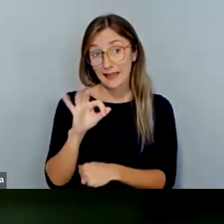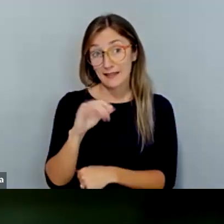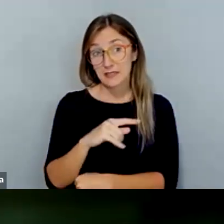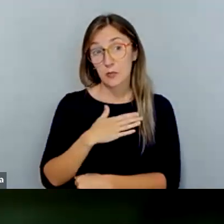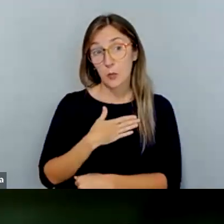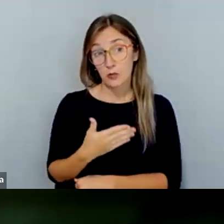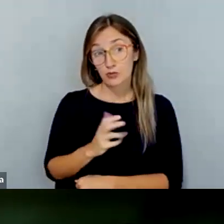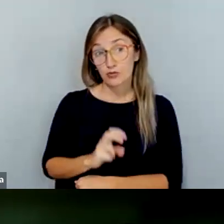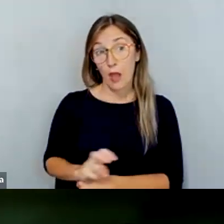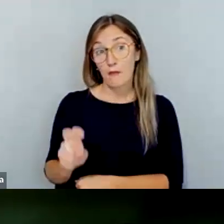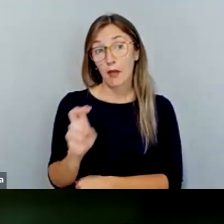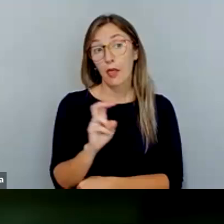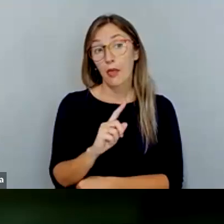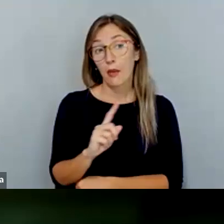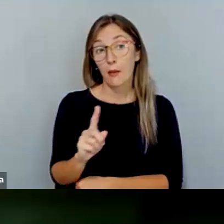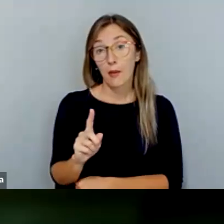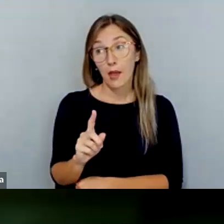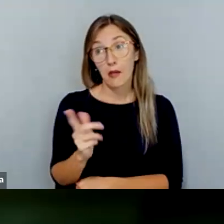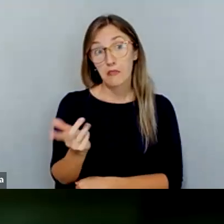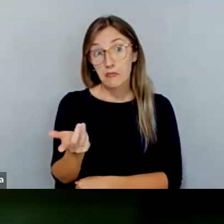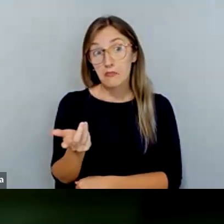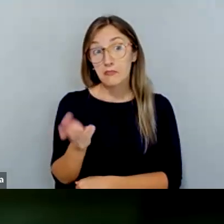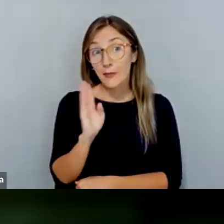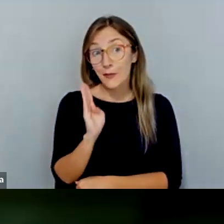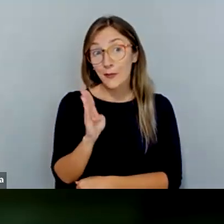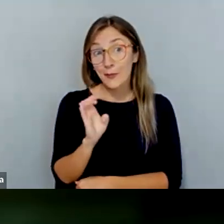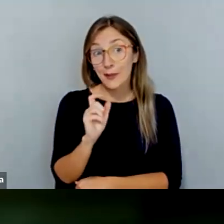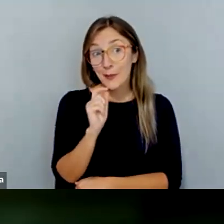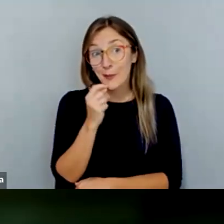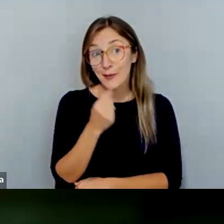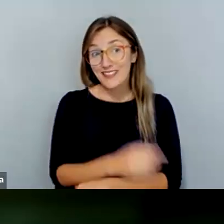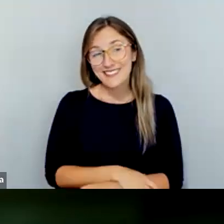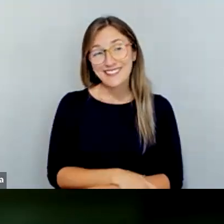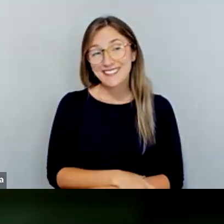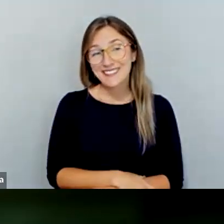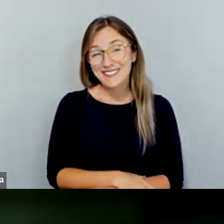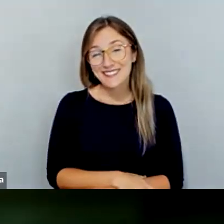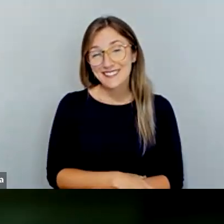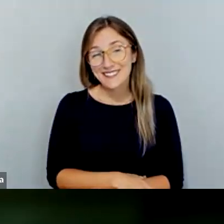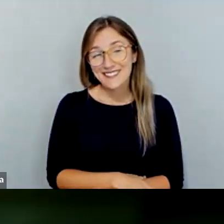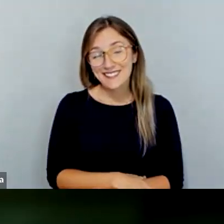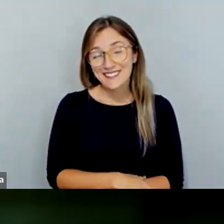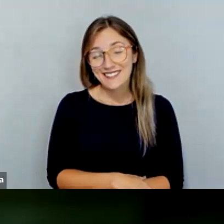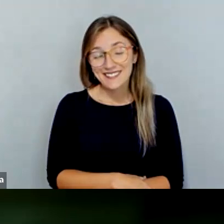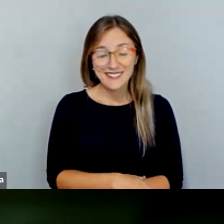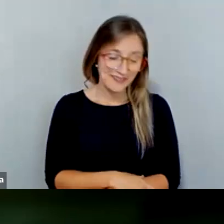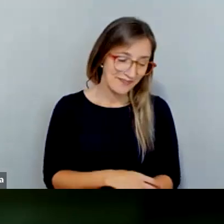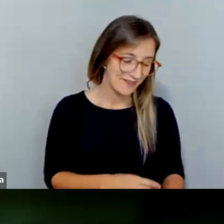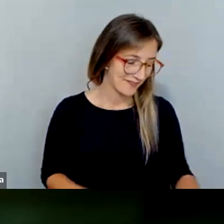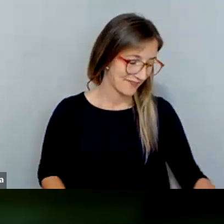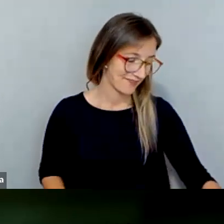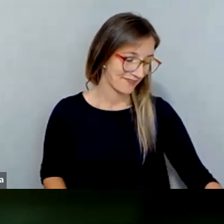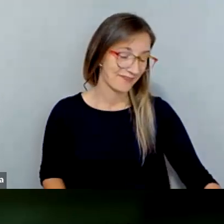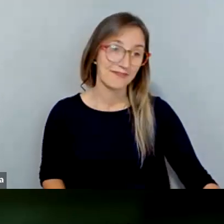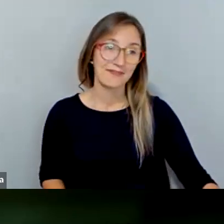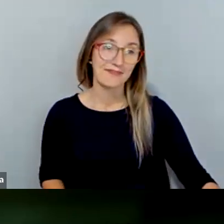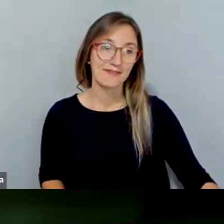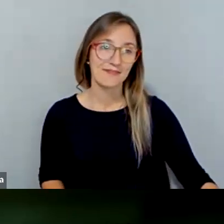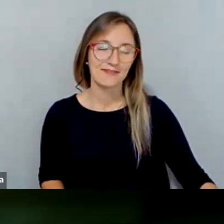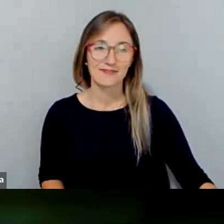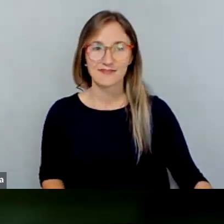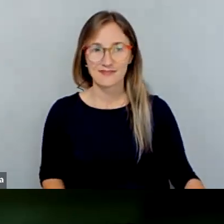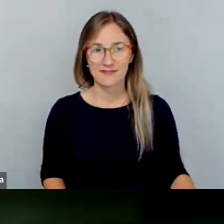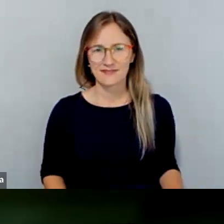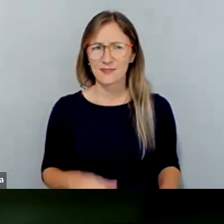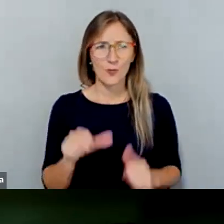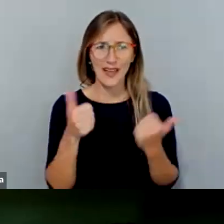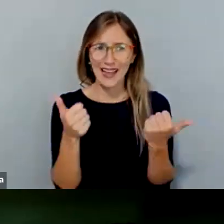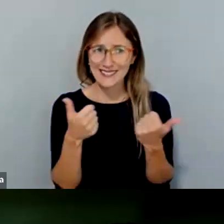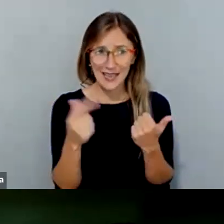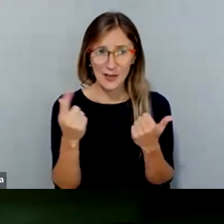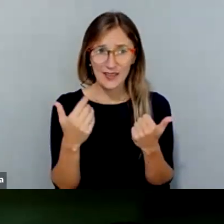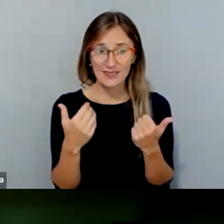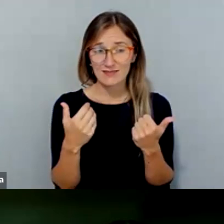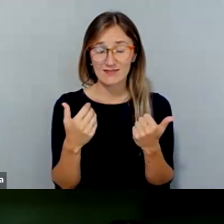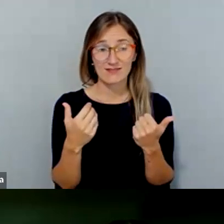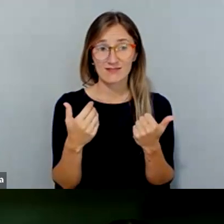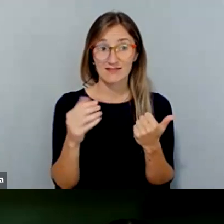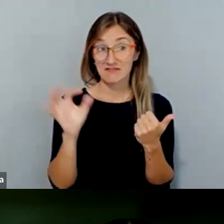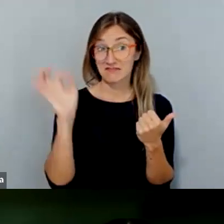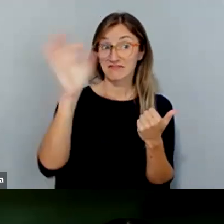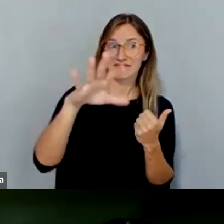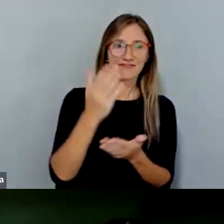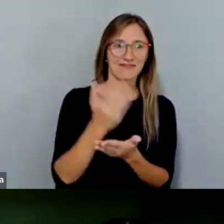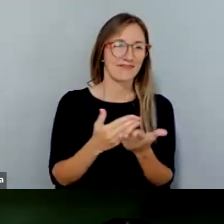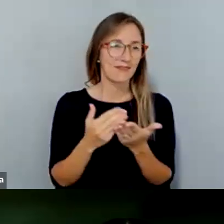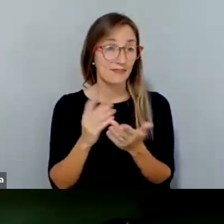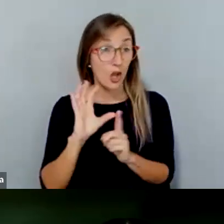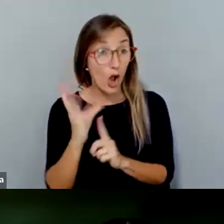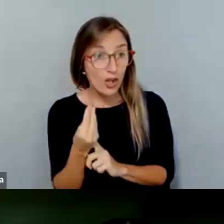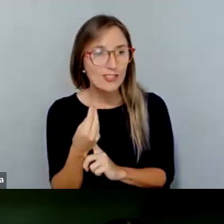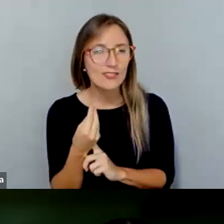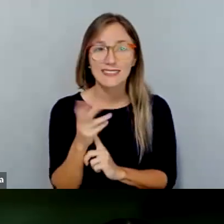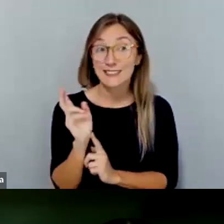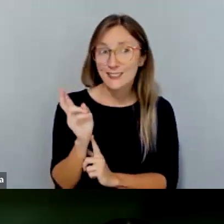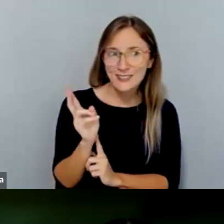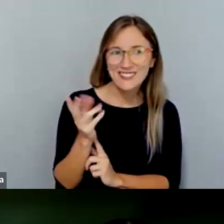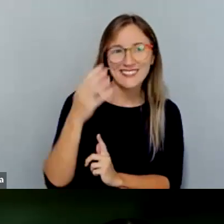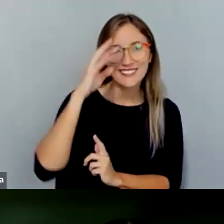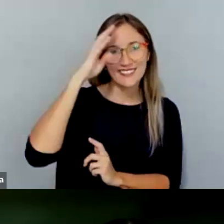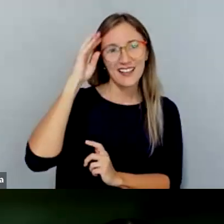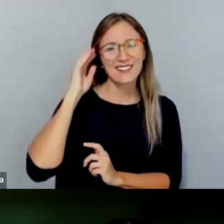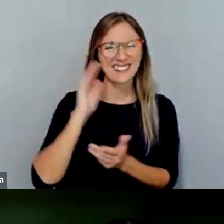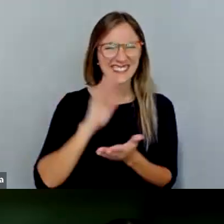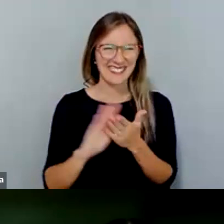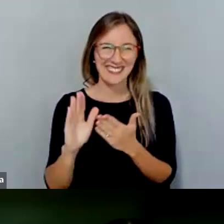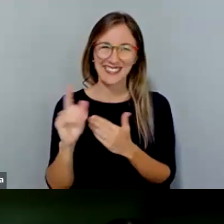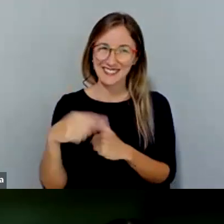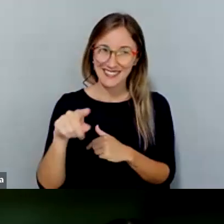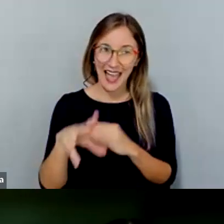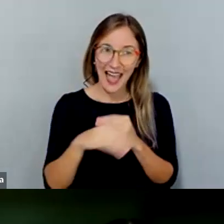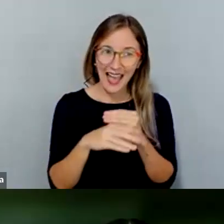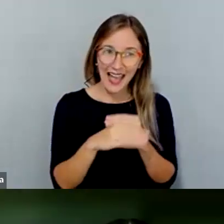everyone.